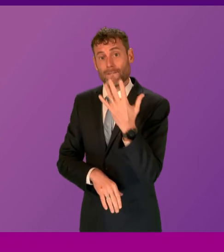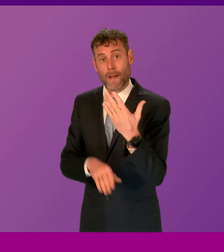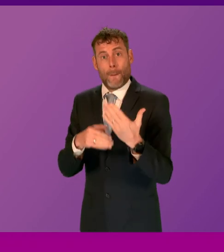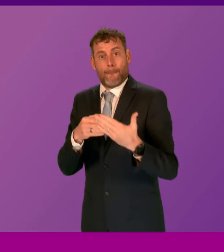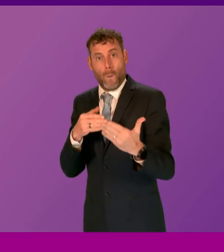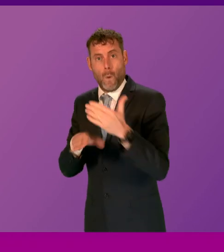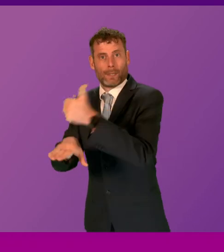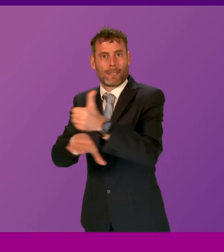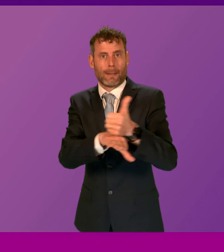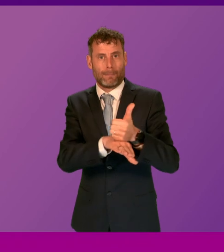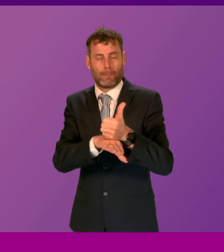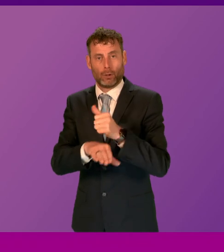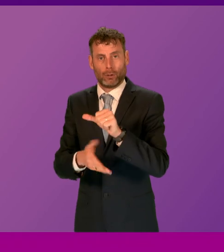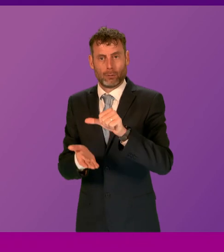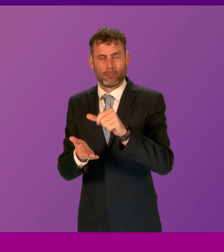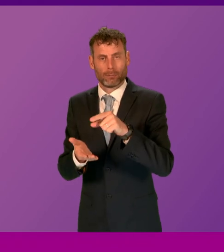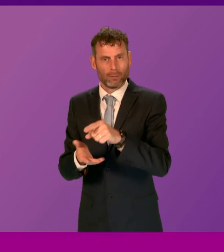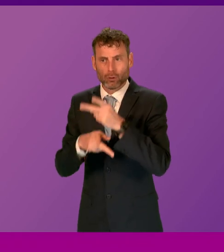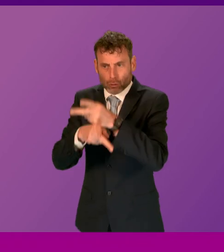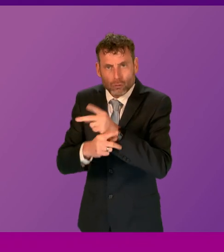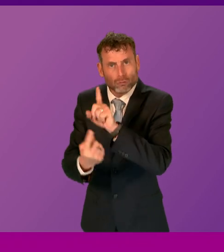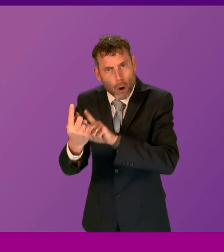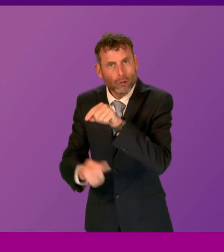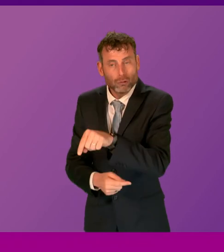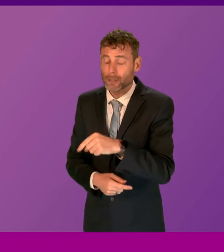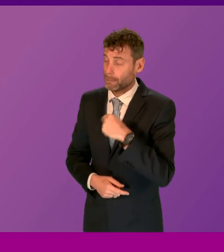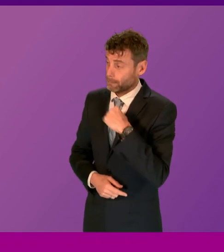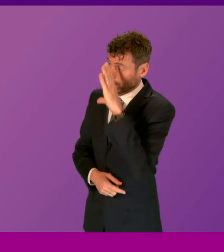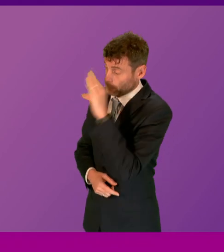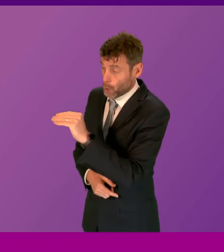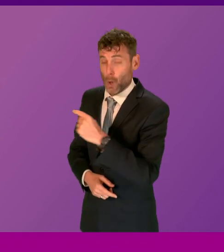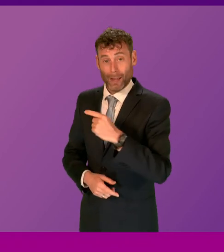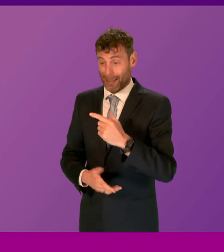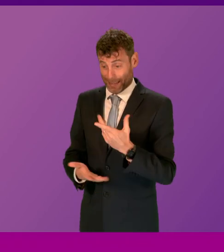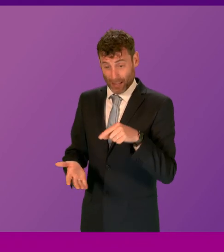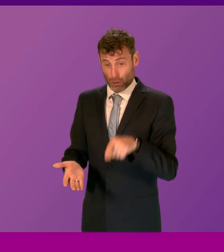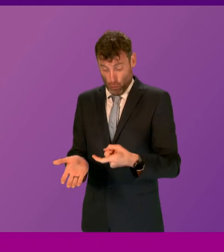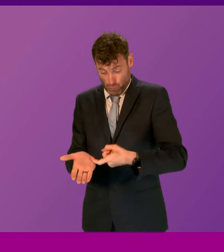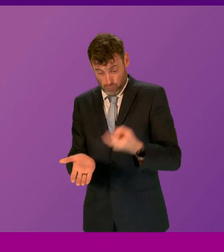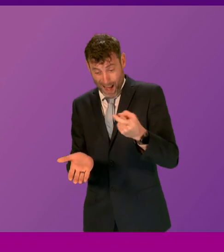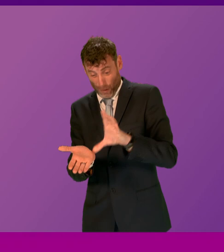I go back to my central point and will end on it. We are investing record amounts in our NHS. We are investing in our staff.